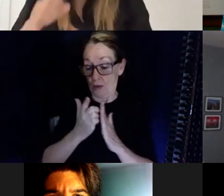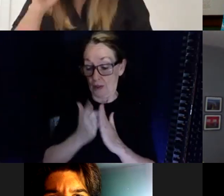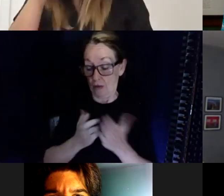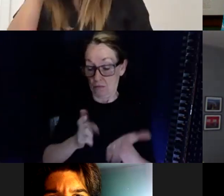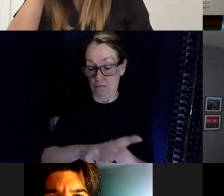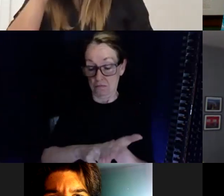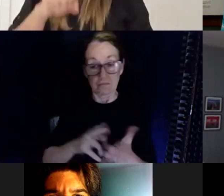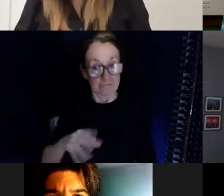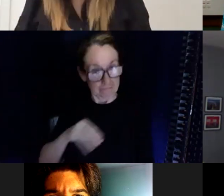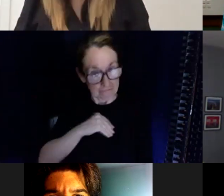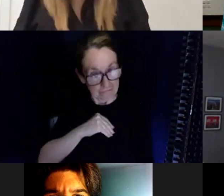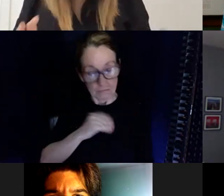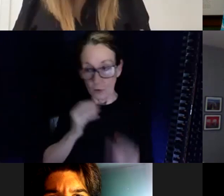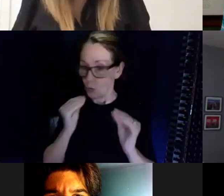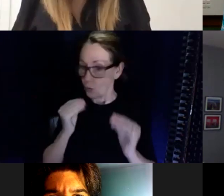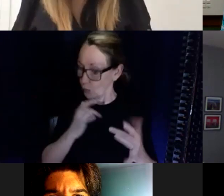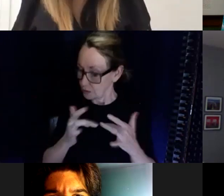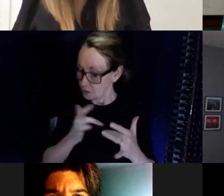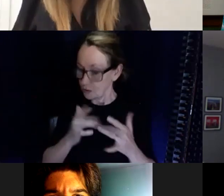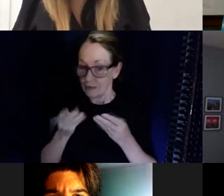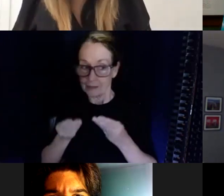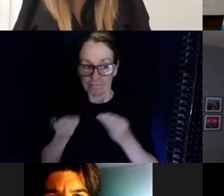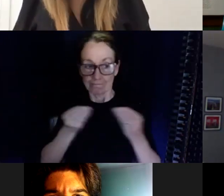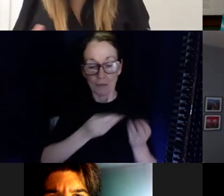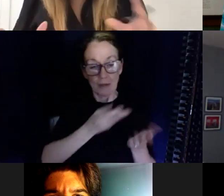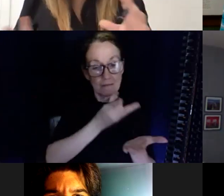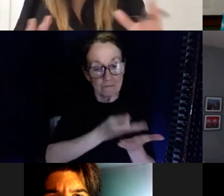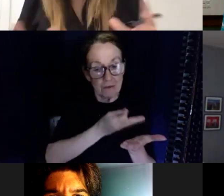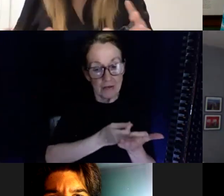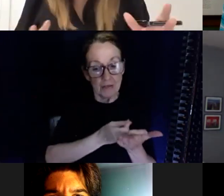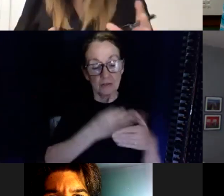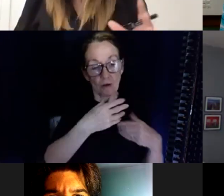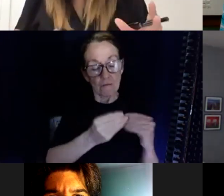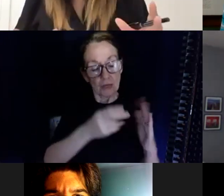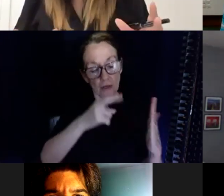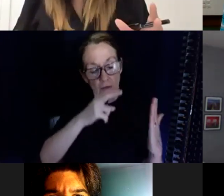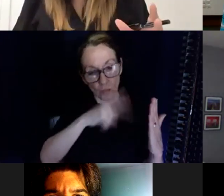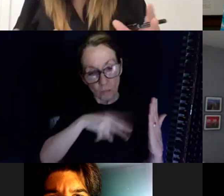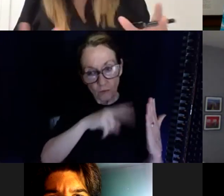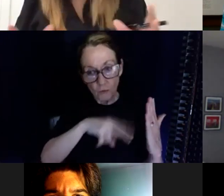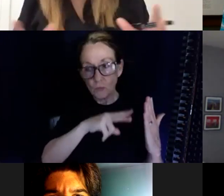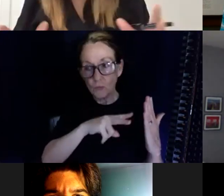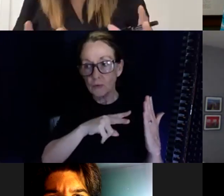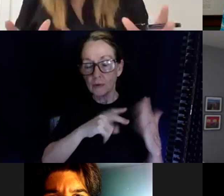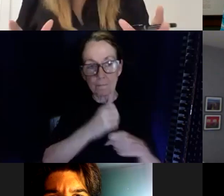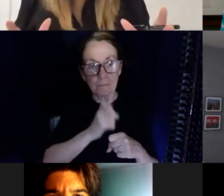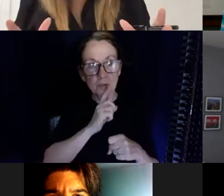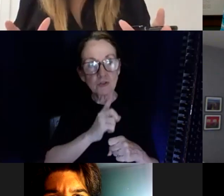JUST AS AN UPDATE FOR OUR SURVEY FOR DEAF AND HARD OF HEARING FOLKS, THE LEGAL TEAM AT GALLAUDET HAS REVIEWED OUR LEGAL CONTRACT. SO THEY DON'T SEE ANY CONCERNS WITH THAT.